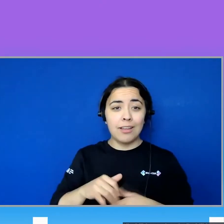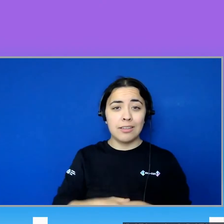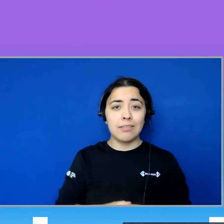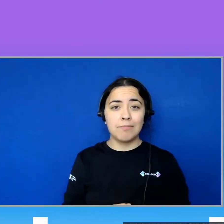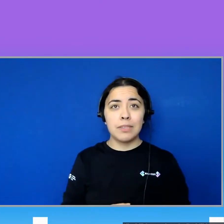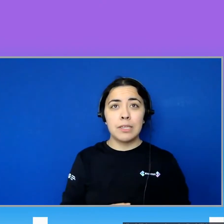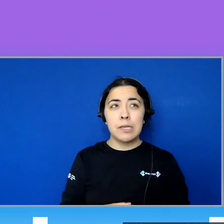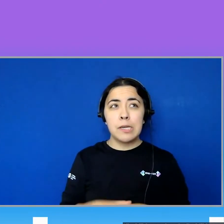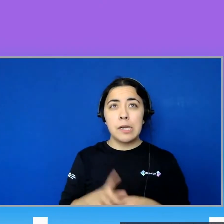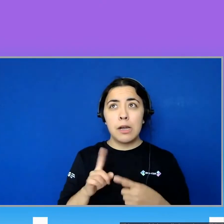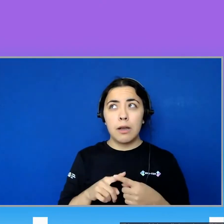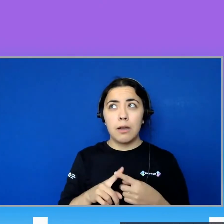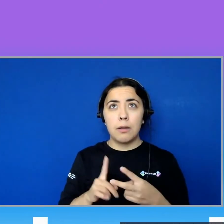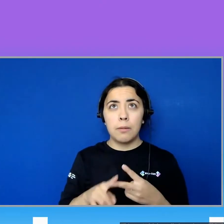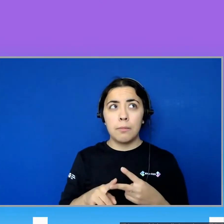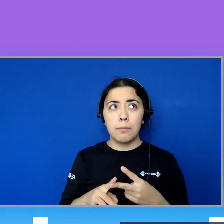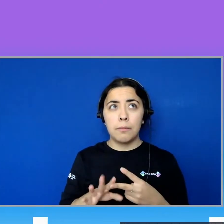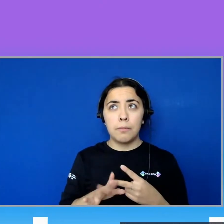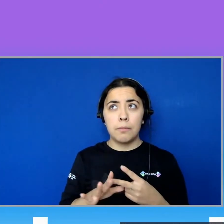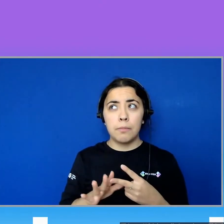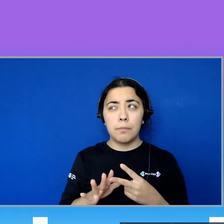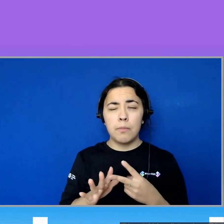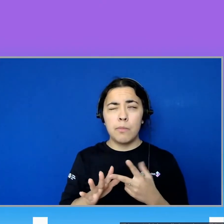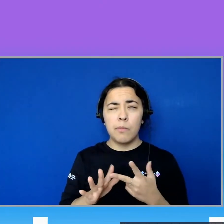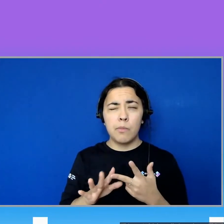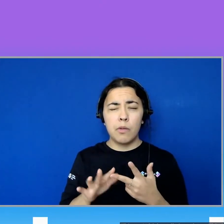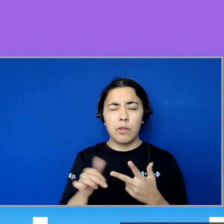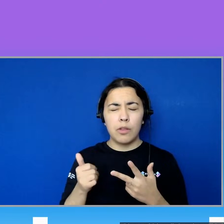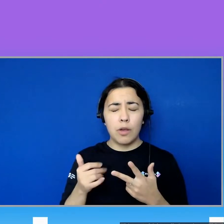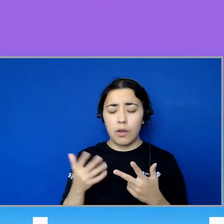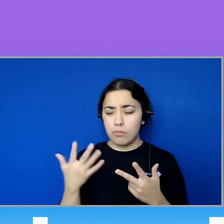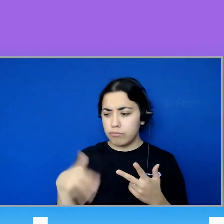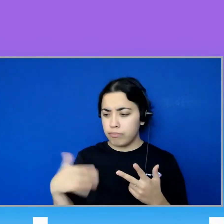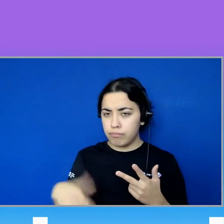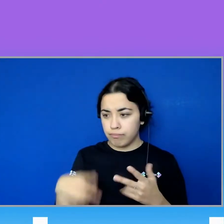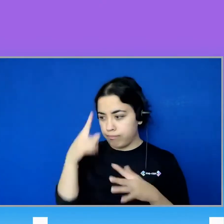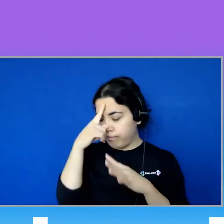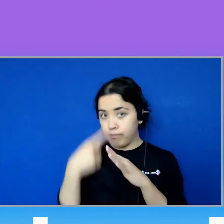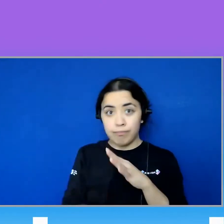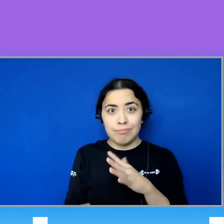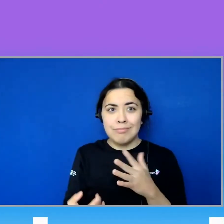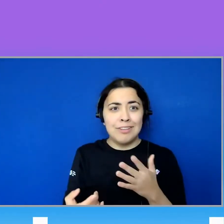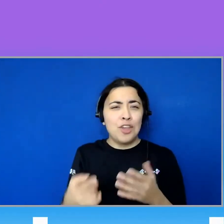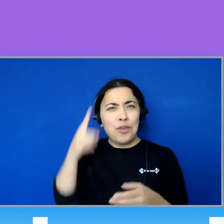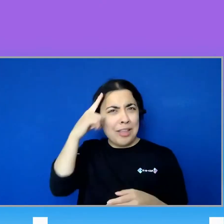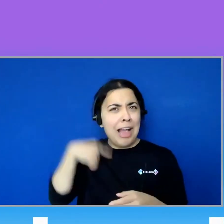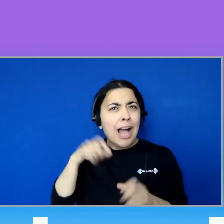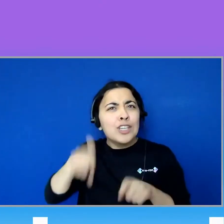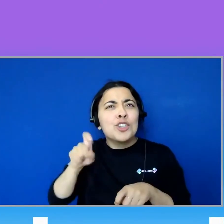appreciate. And. You know, you would think that I could rattle